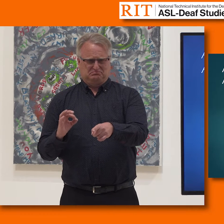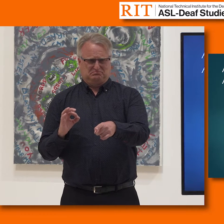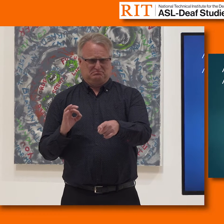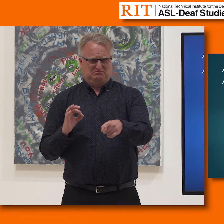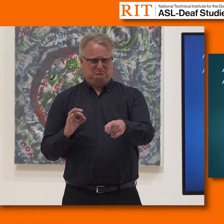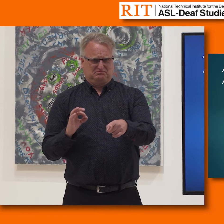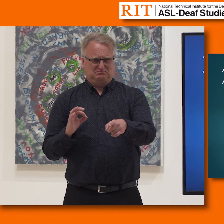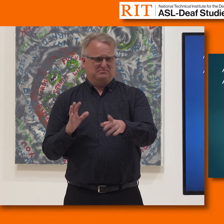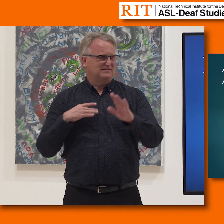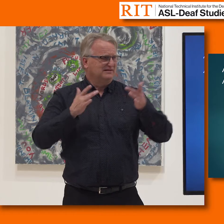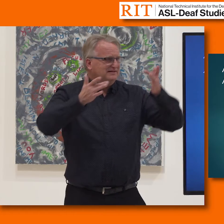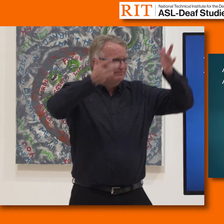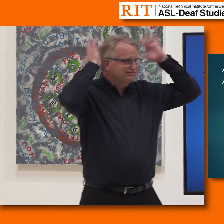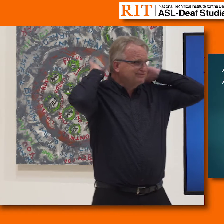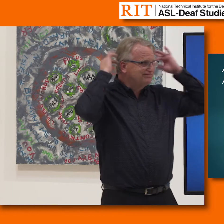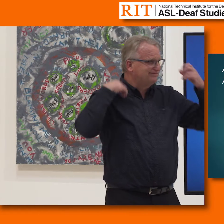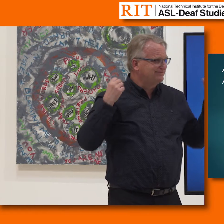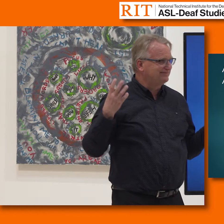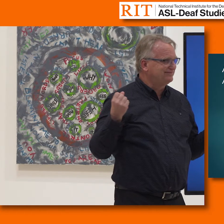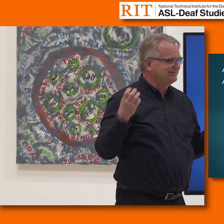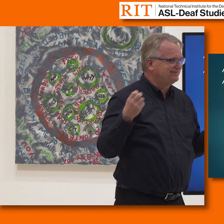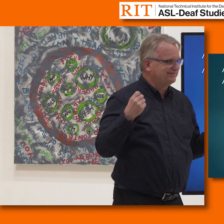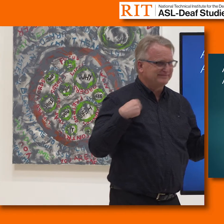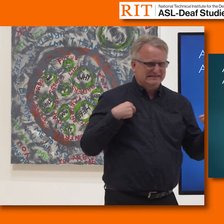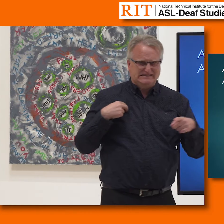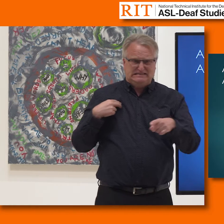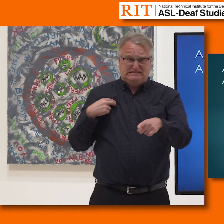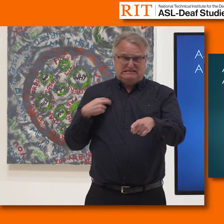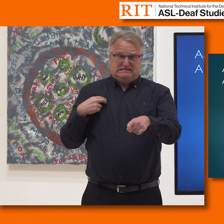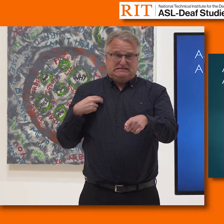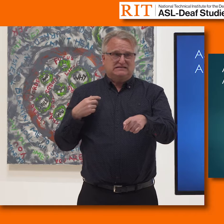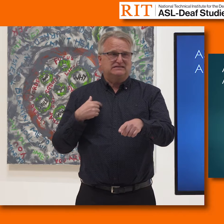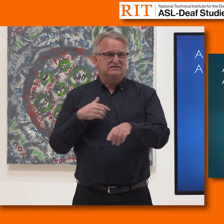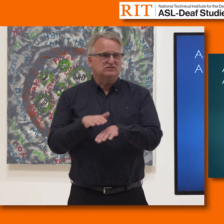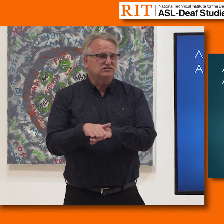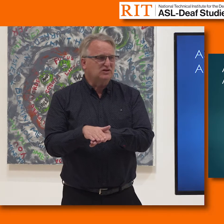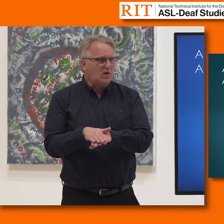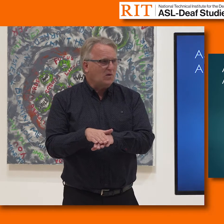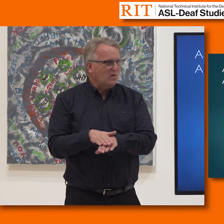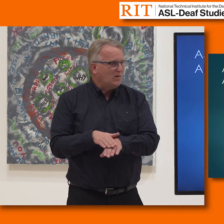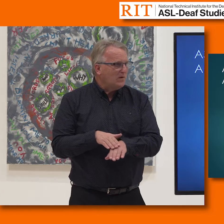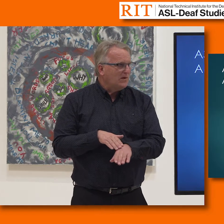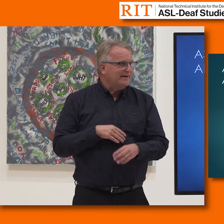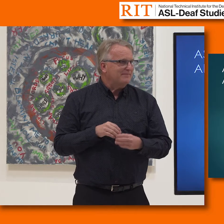I can tell if the interpreter is representing me accurately. I can tell if I'm signing too fast